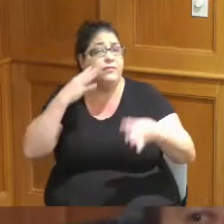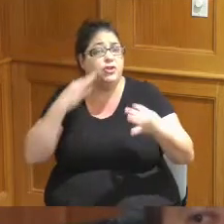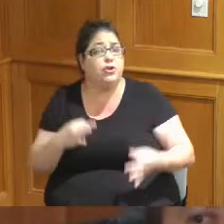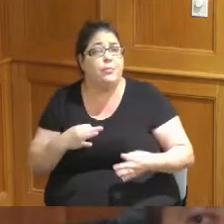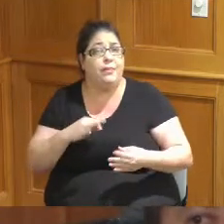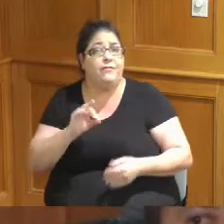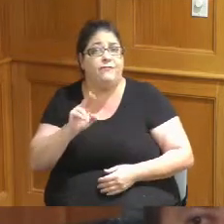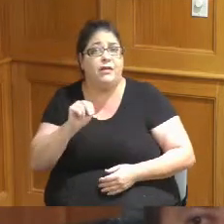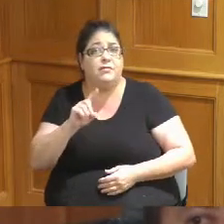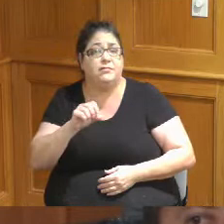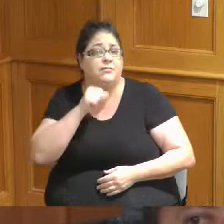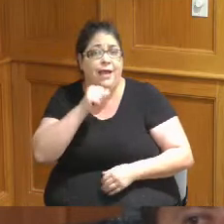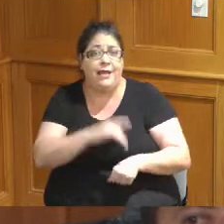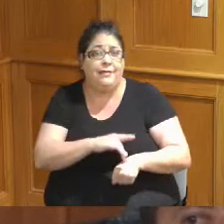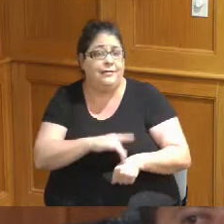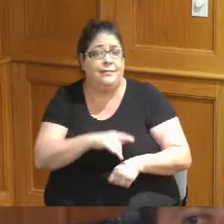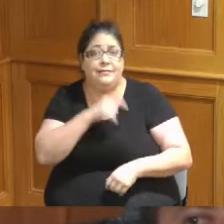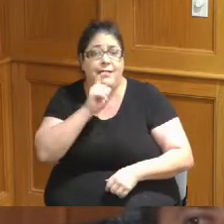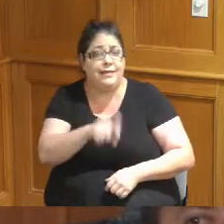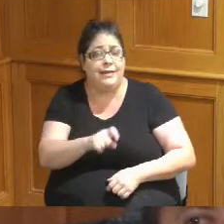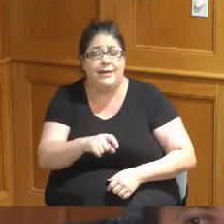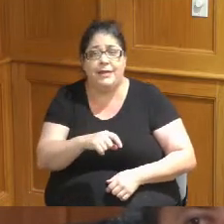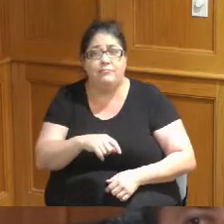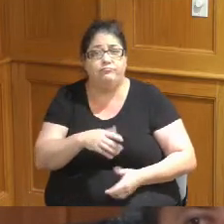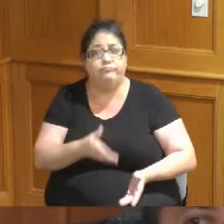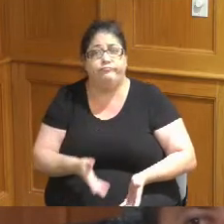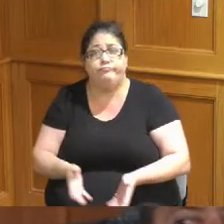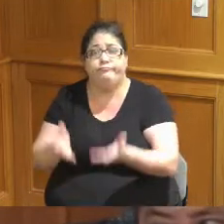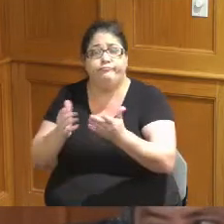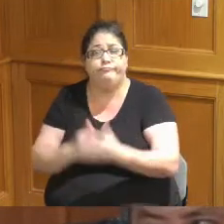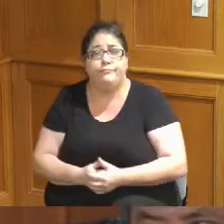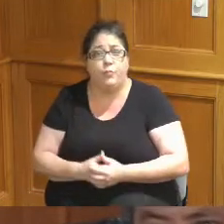unneeded so they will not be spent at that at that point that that determination is made and we close